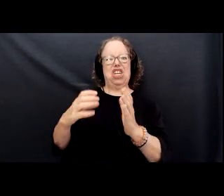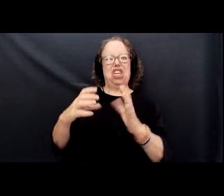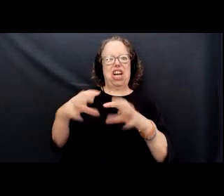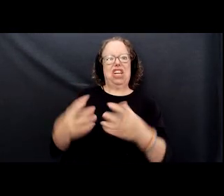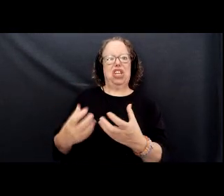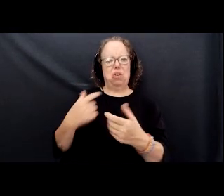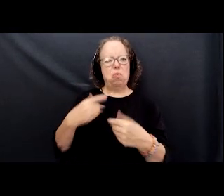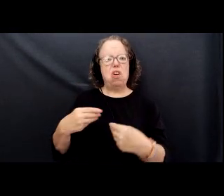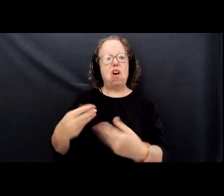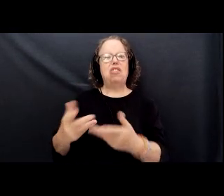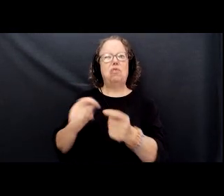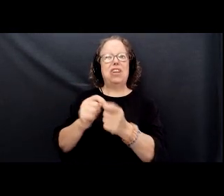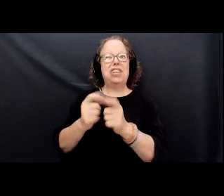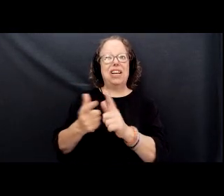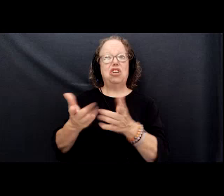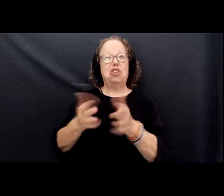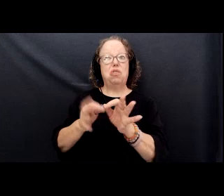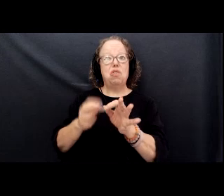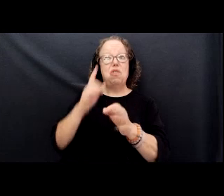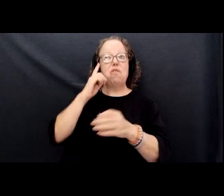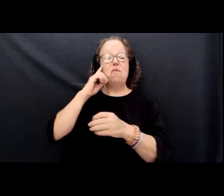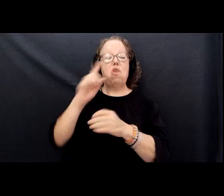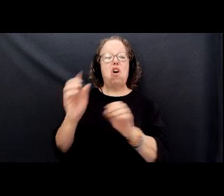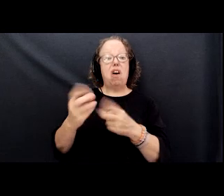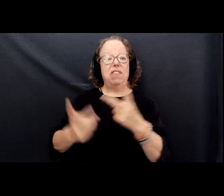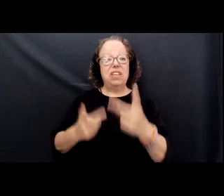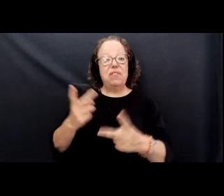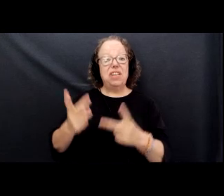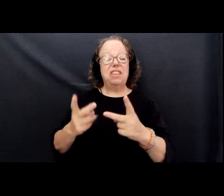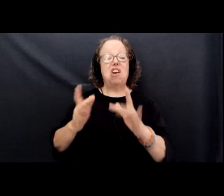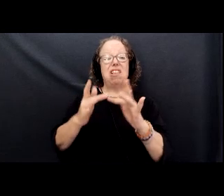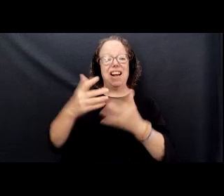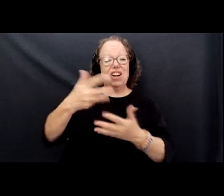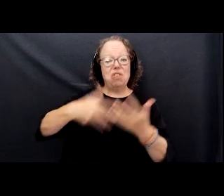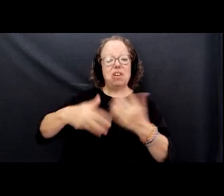and translation services for office visits, online interactions and phone calls,